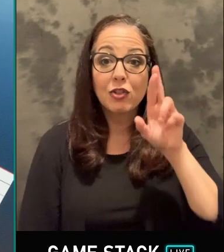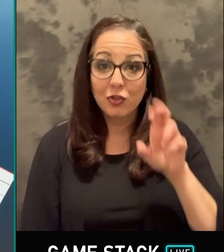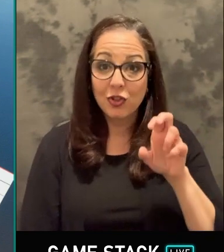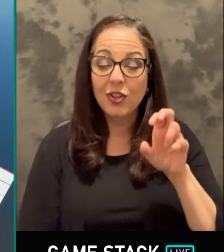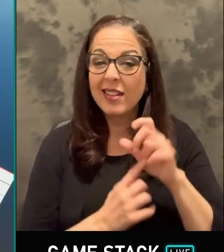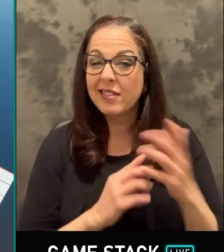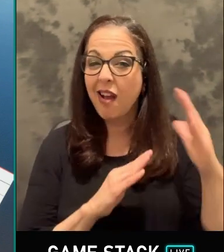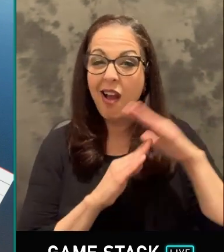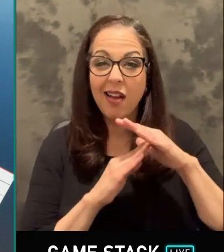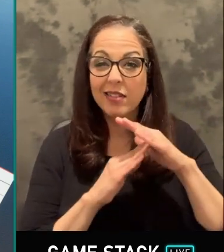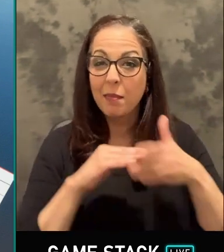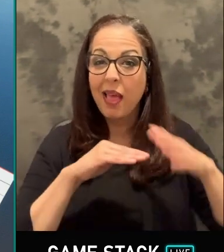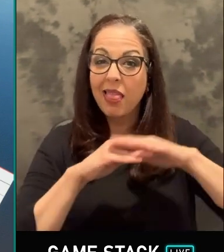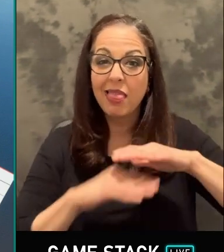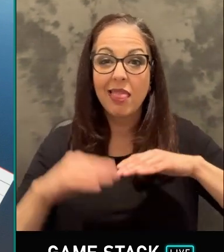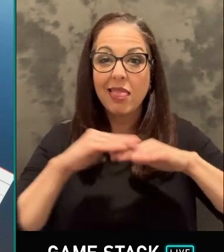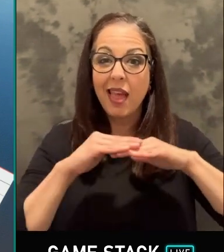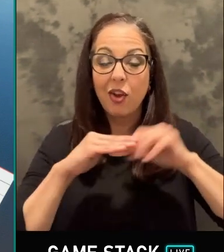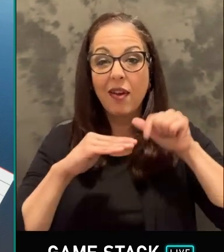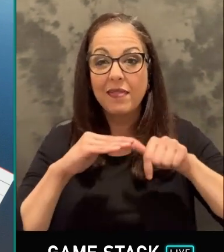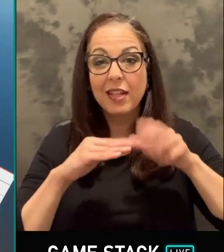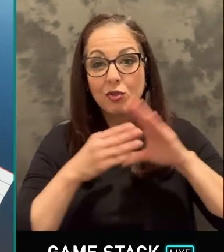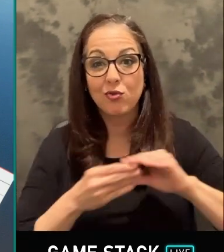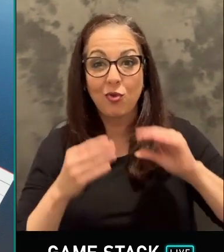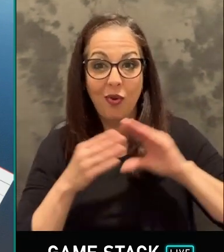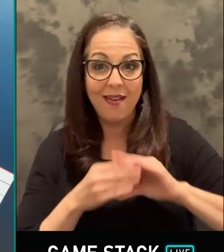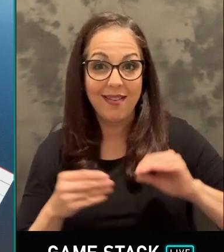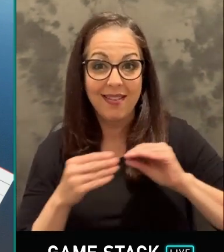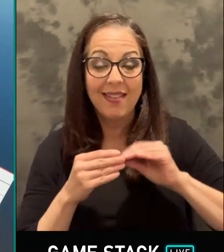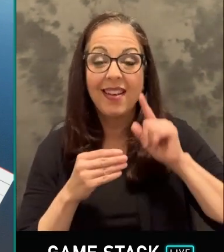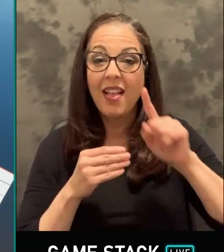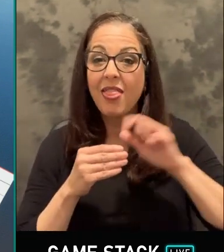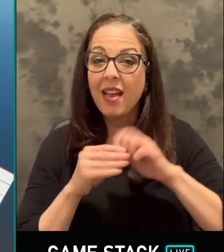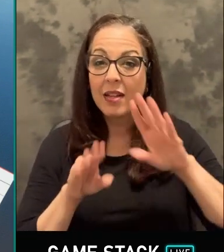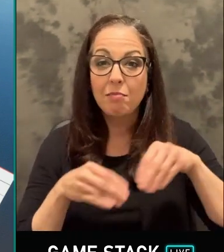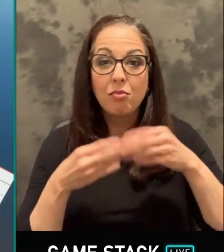this history, bringing an endless computing power and data distribution.